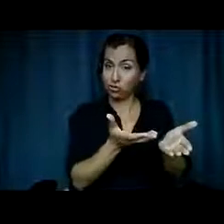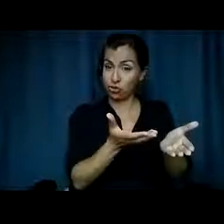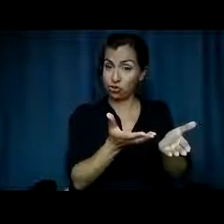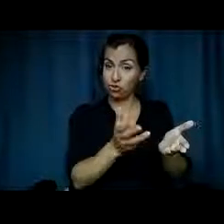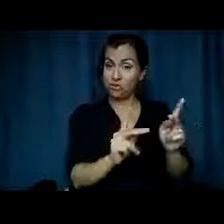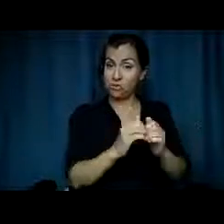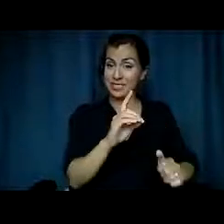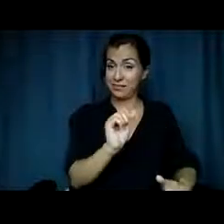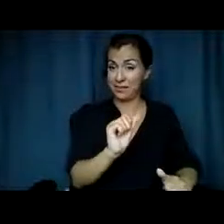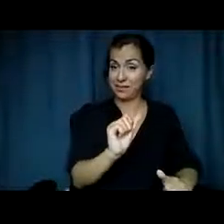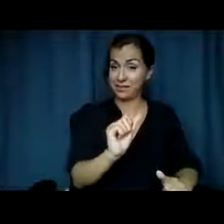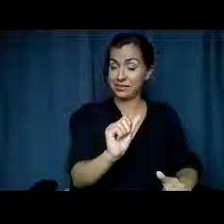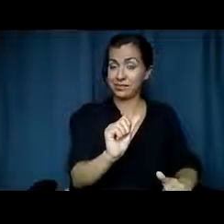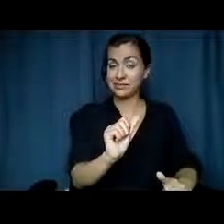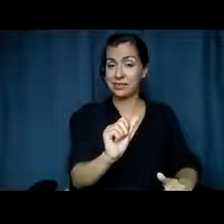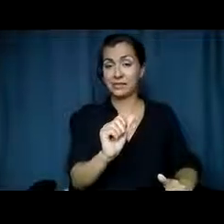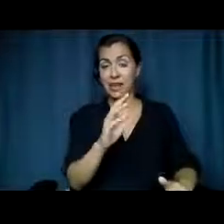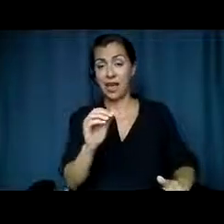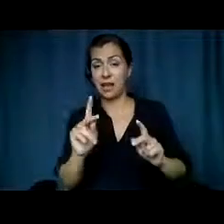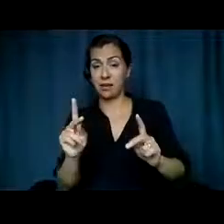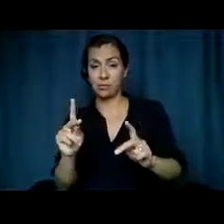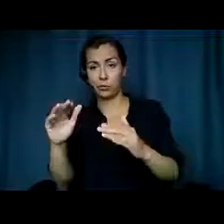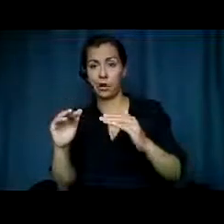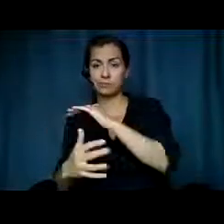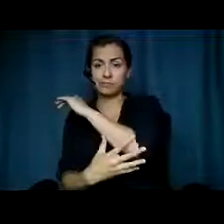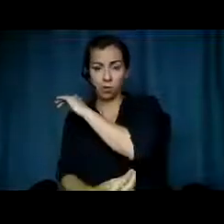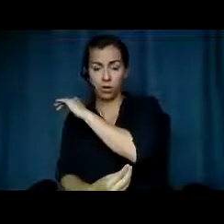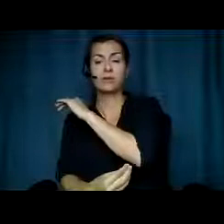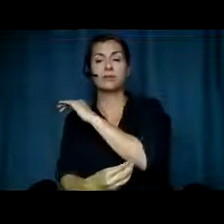into detention centers, into nursing homes,